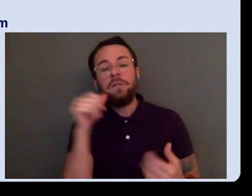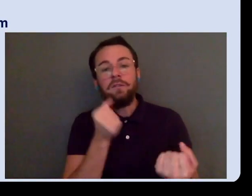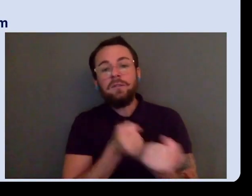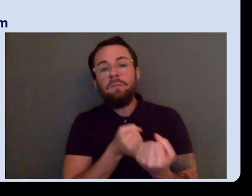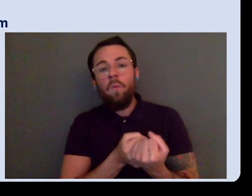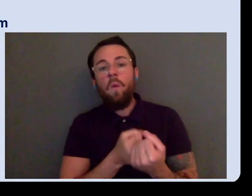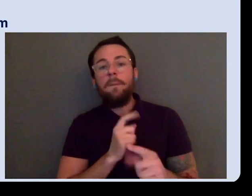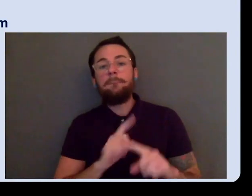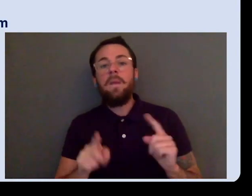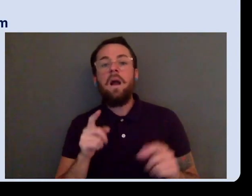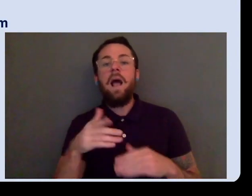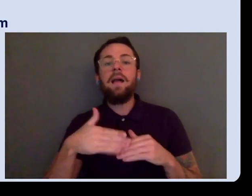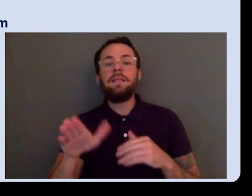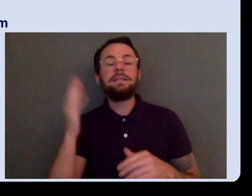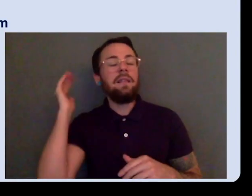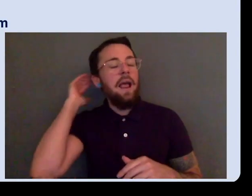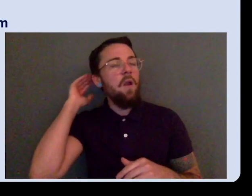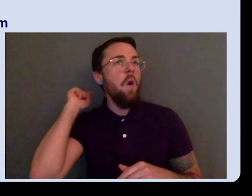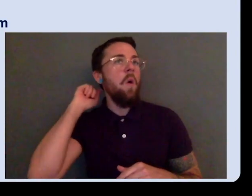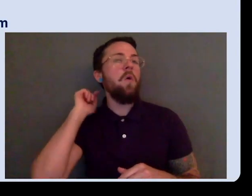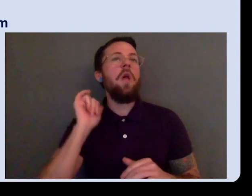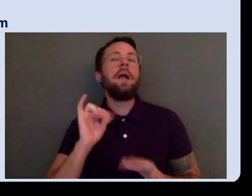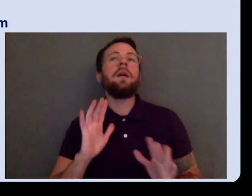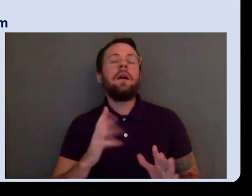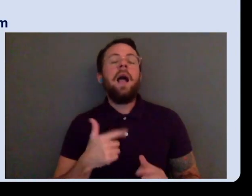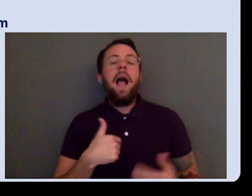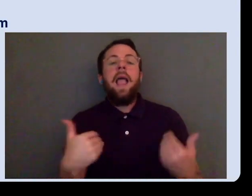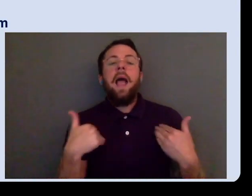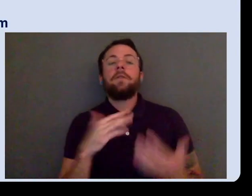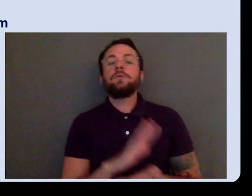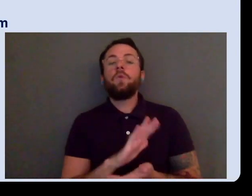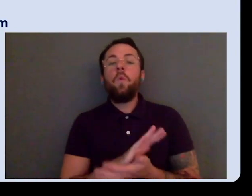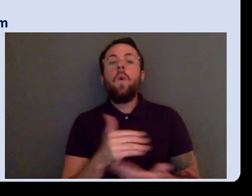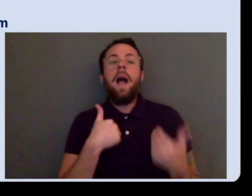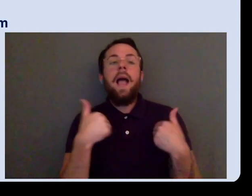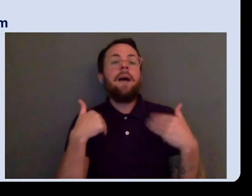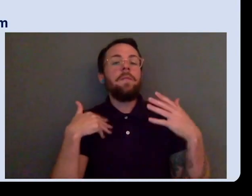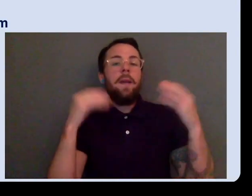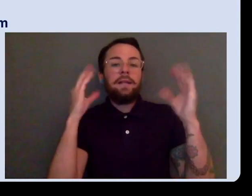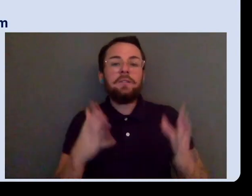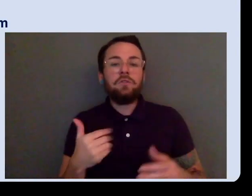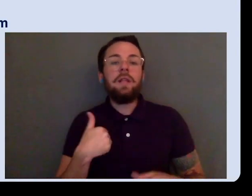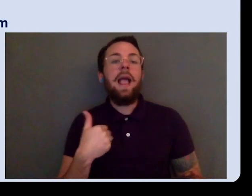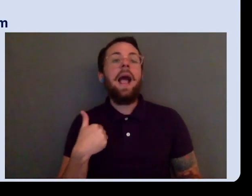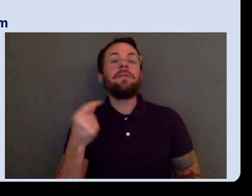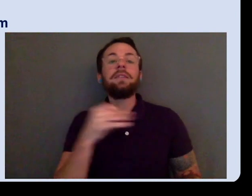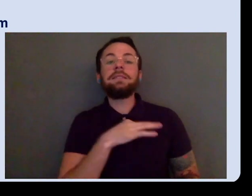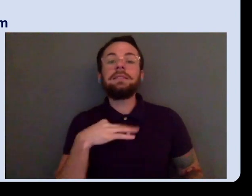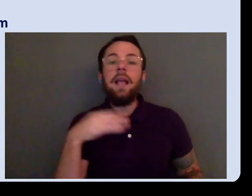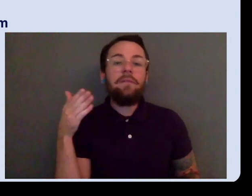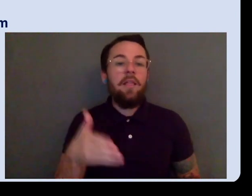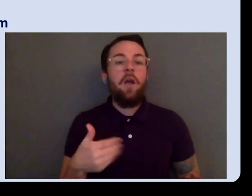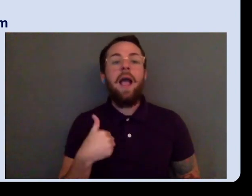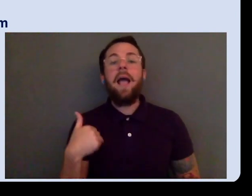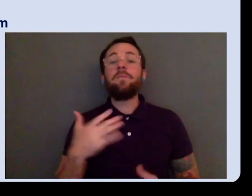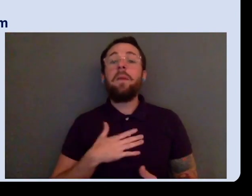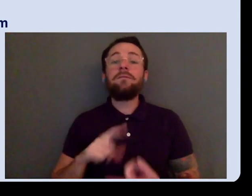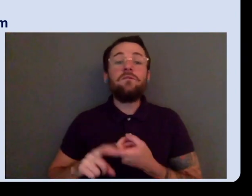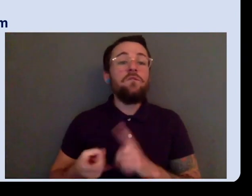that safe and supportive environment will increase. They may not be getting it from home. Their parents may not be supportive at all.